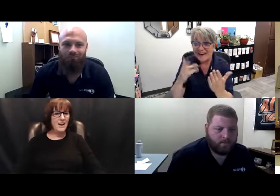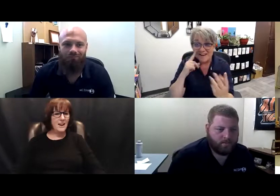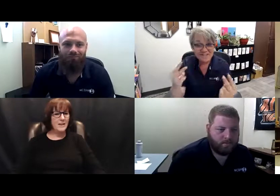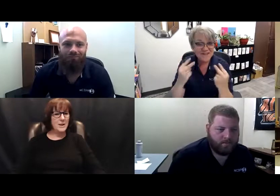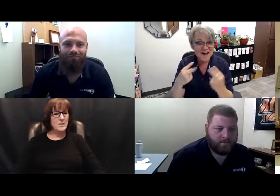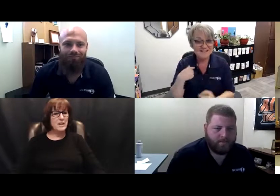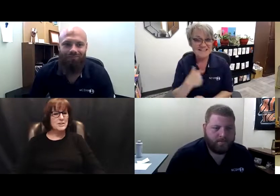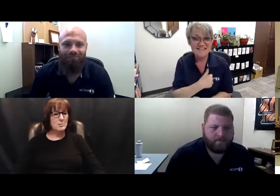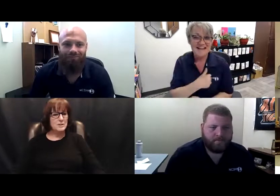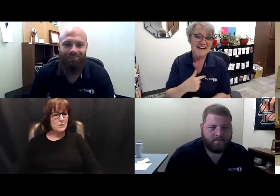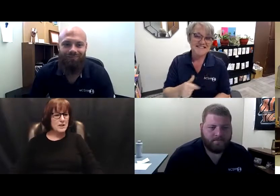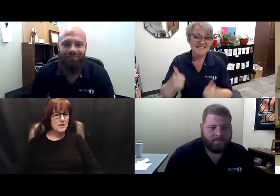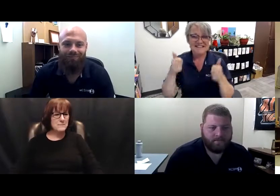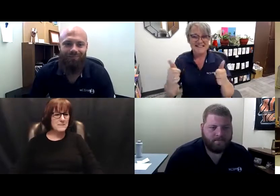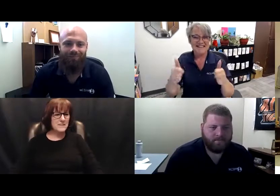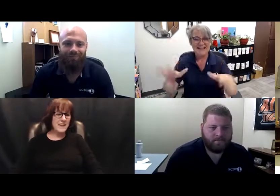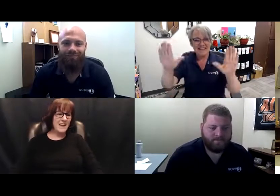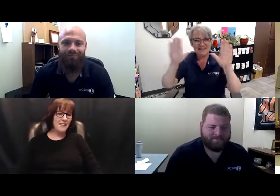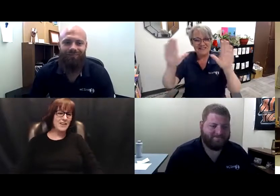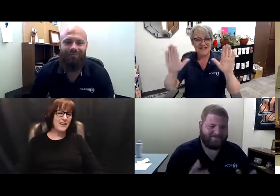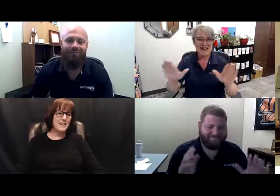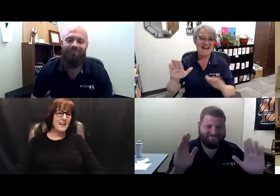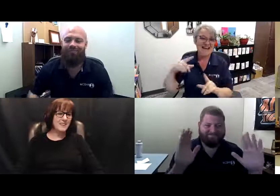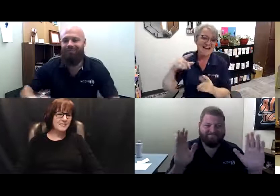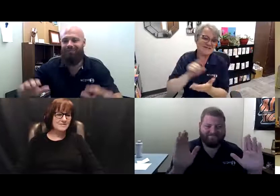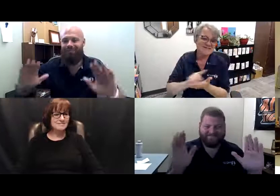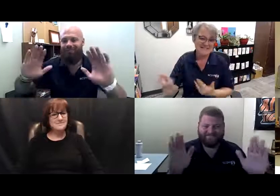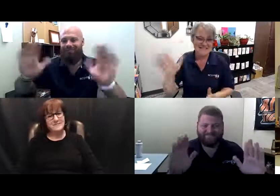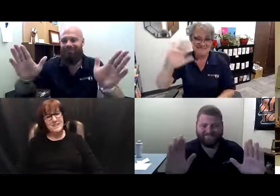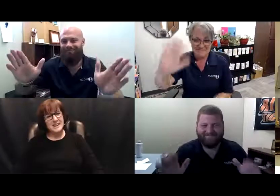Alright well thank you so much for watching. Have a great day!